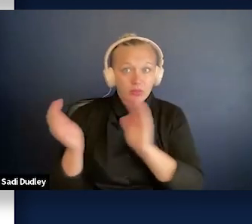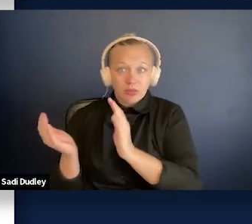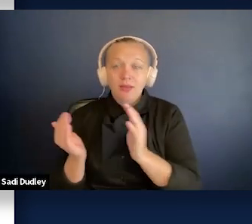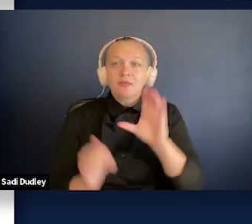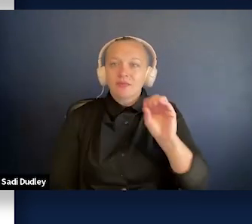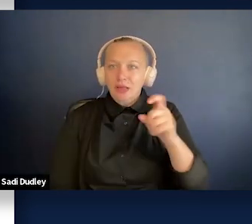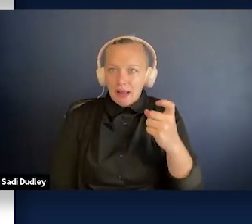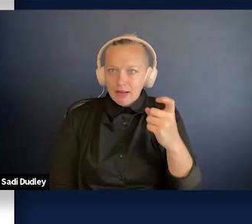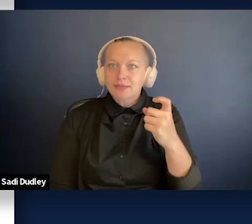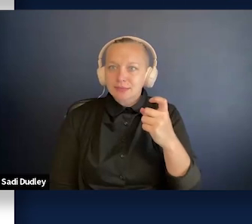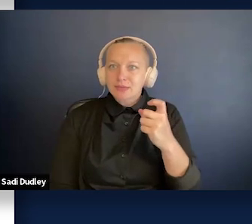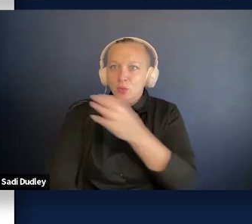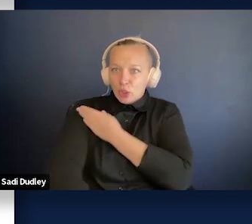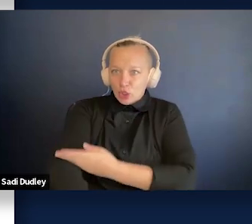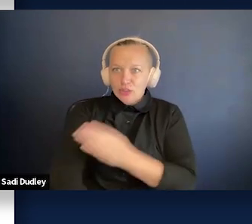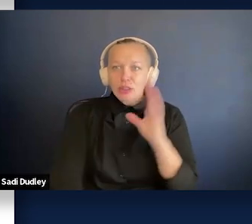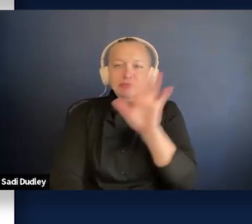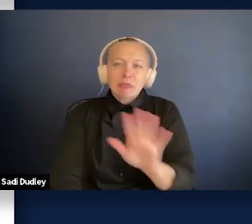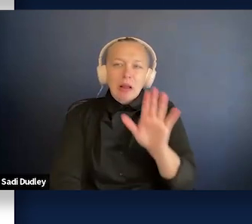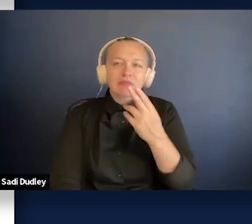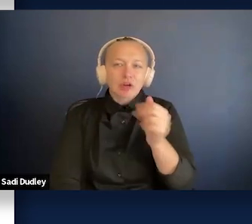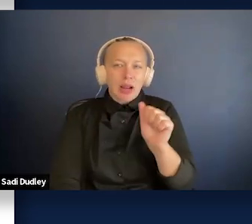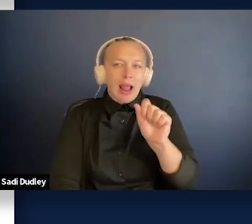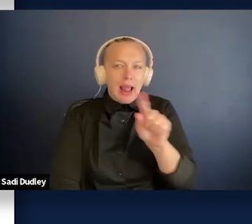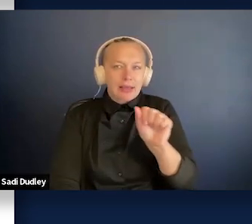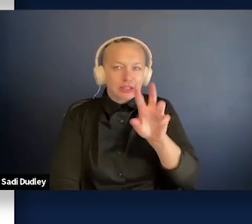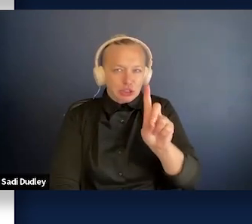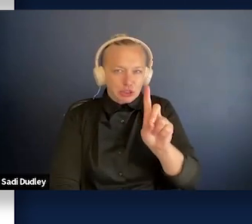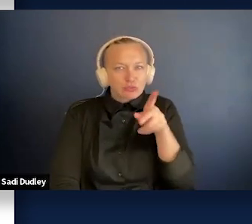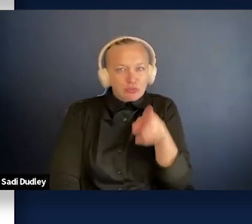After adjusting for the Whitney Comorbidity Index, which is a CP-specific.